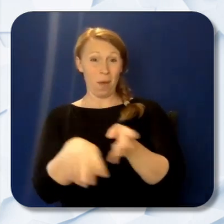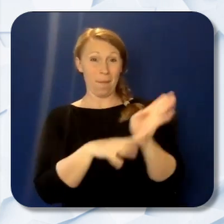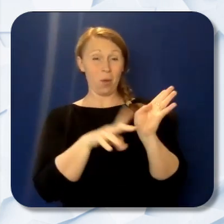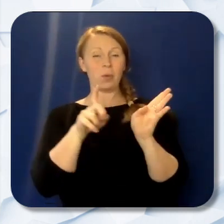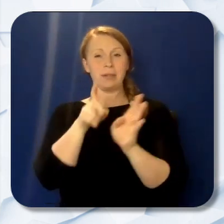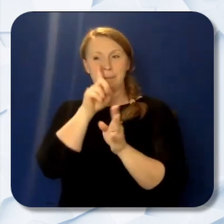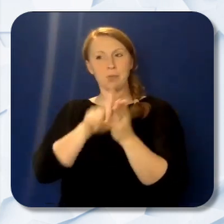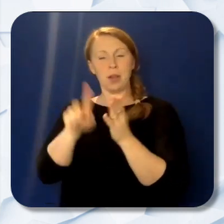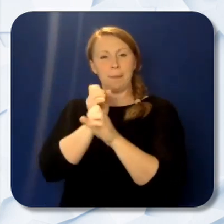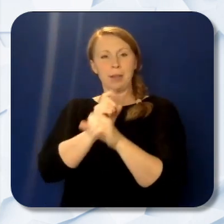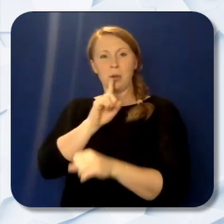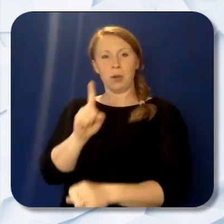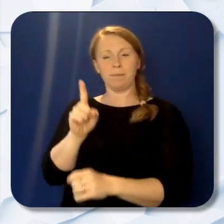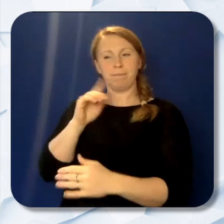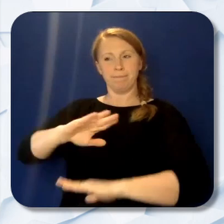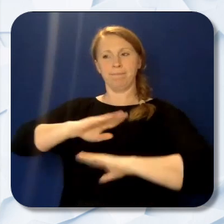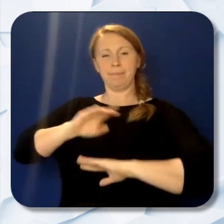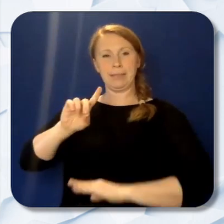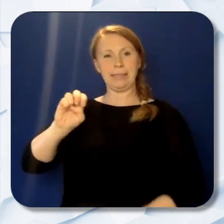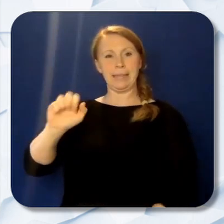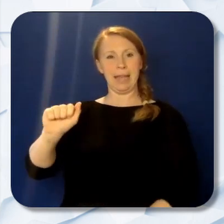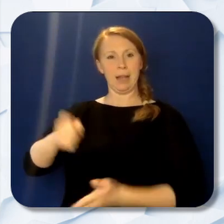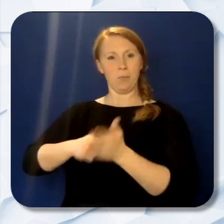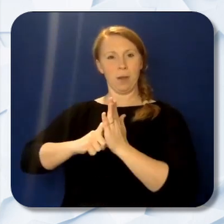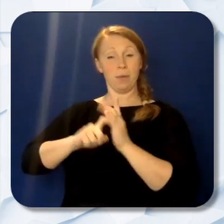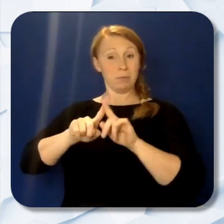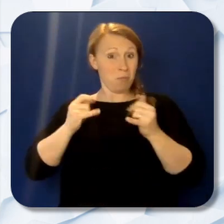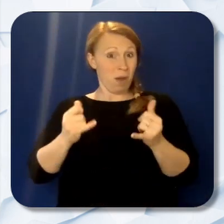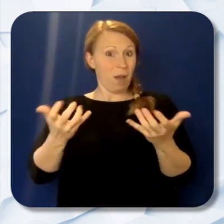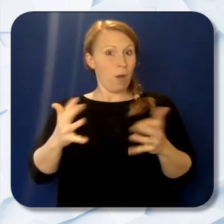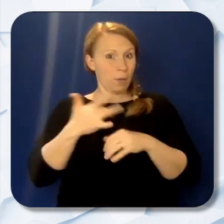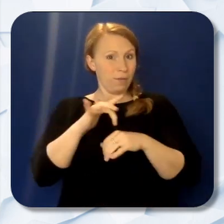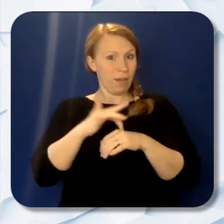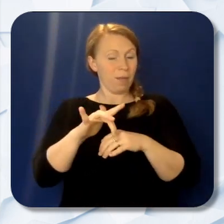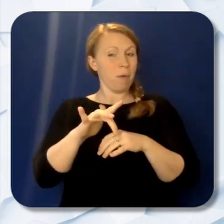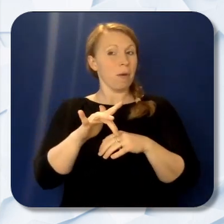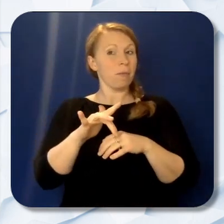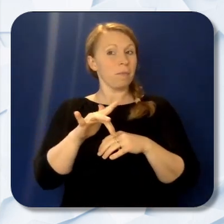Um! And we will also have this information. It's up now, actually on our Facebook uh feed